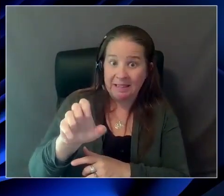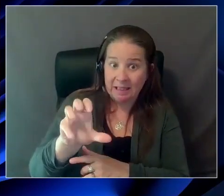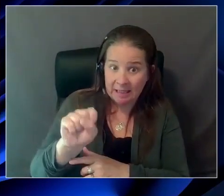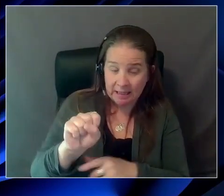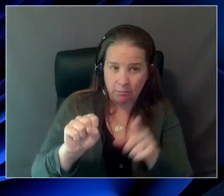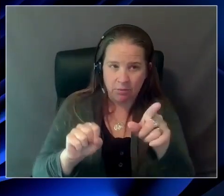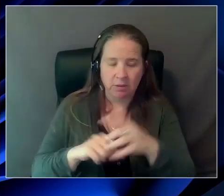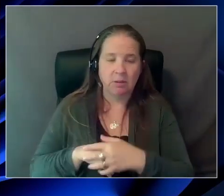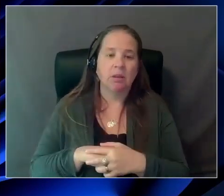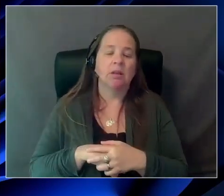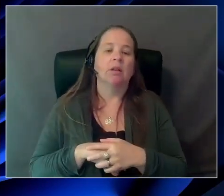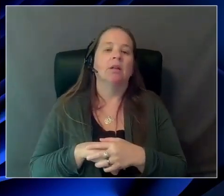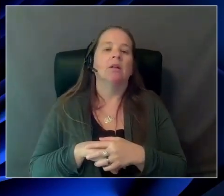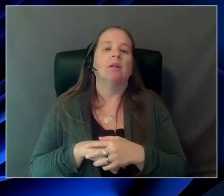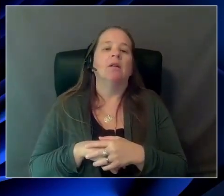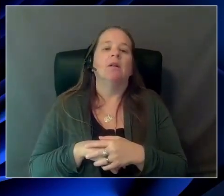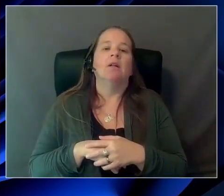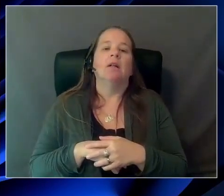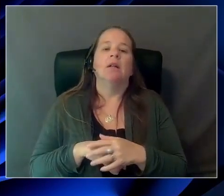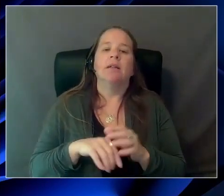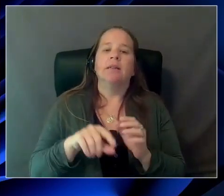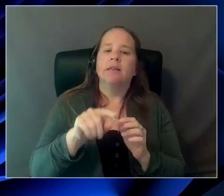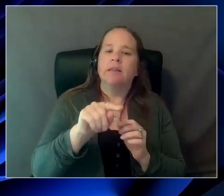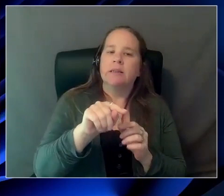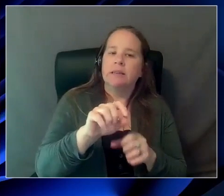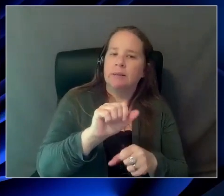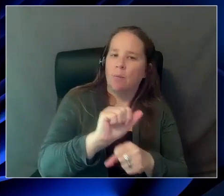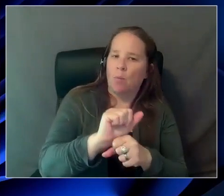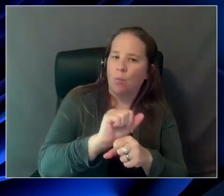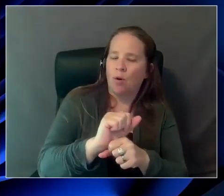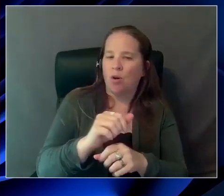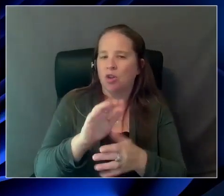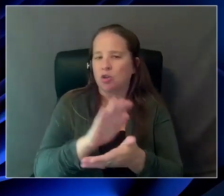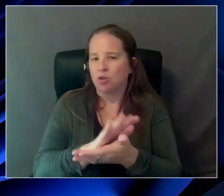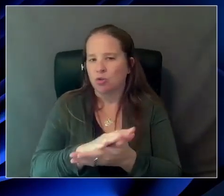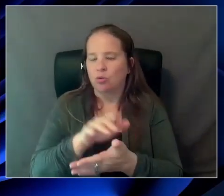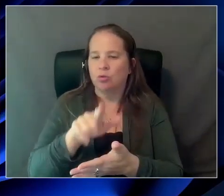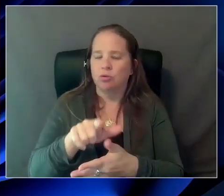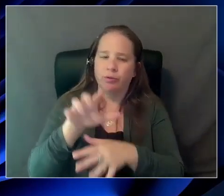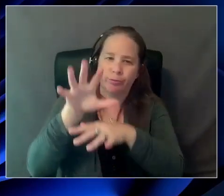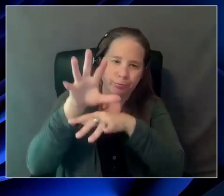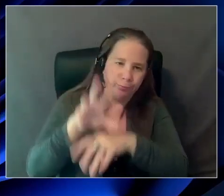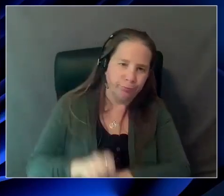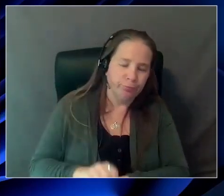now teams for work in school is what you're probably used to using if you use teams on a regular basis,